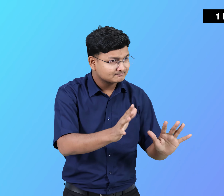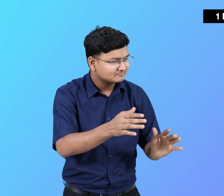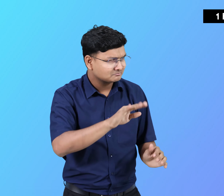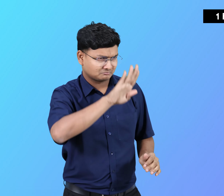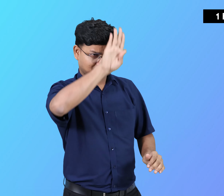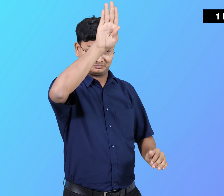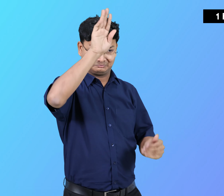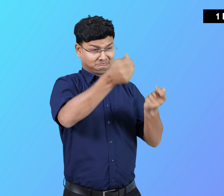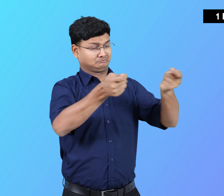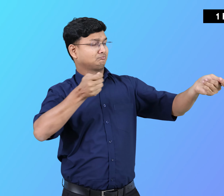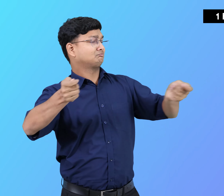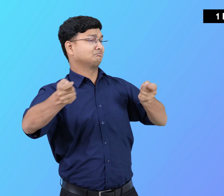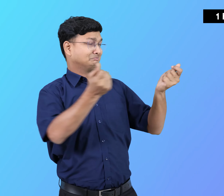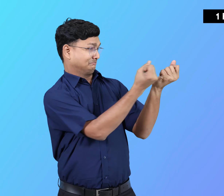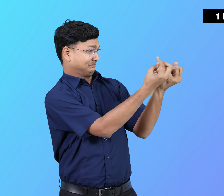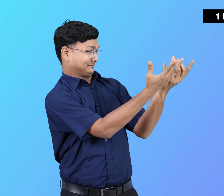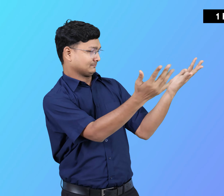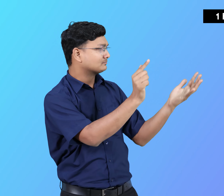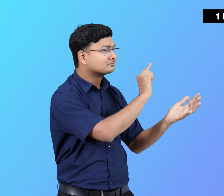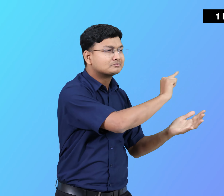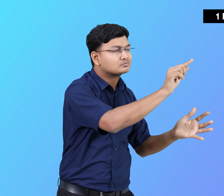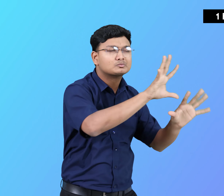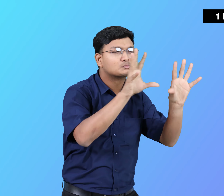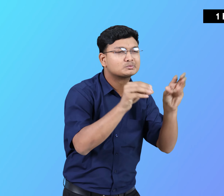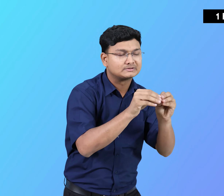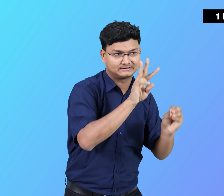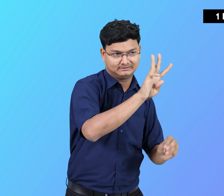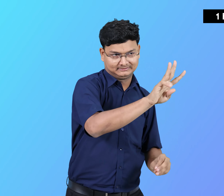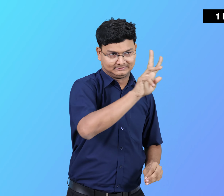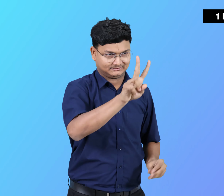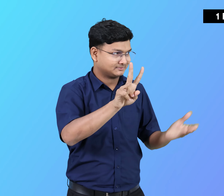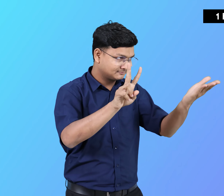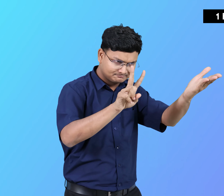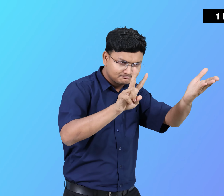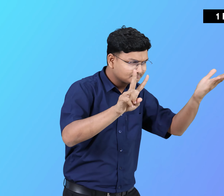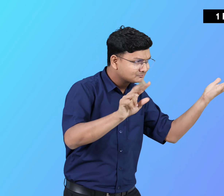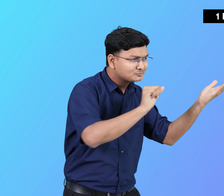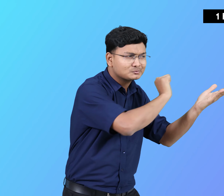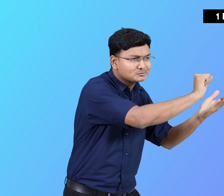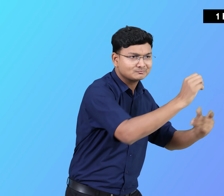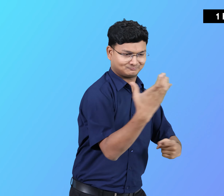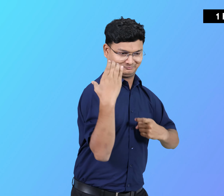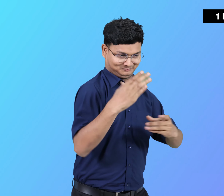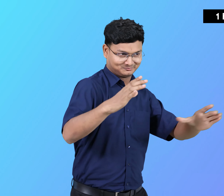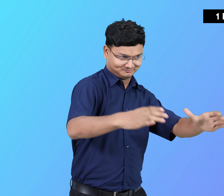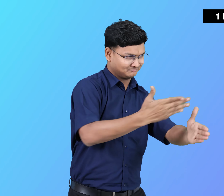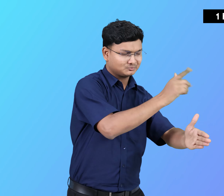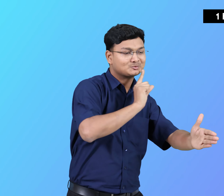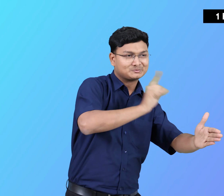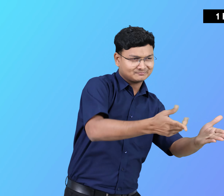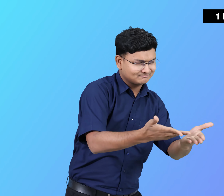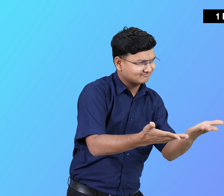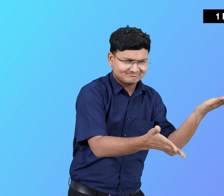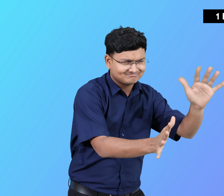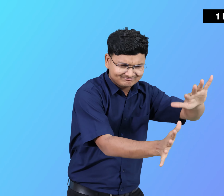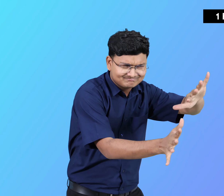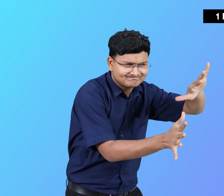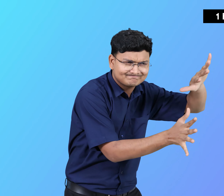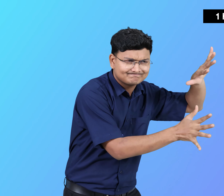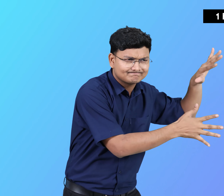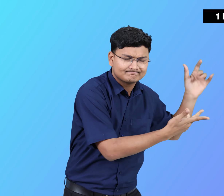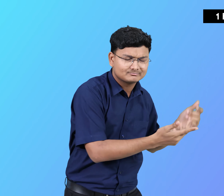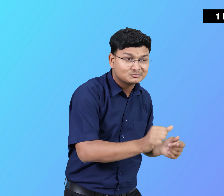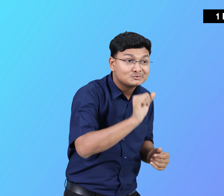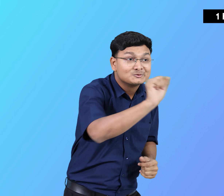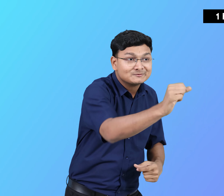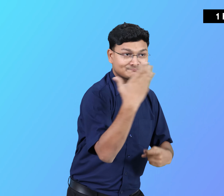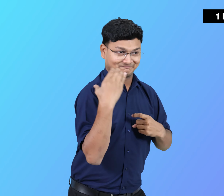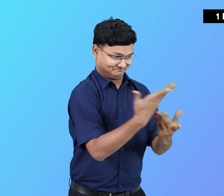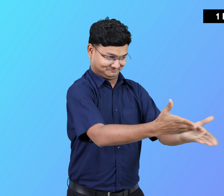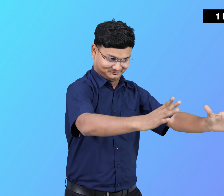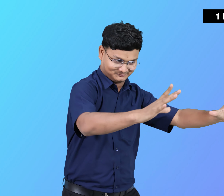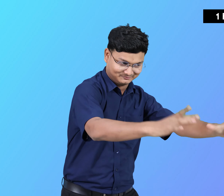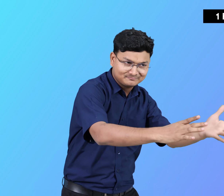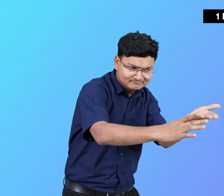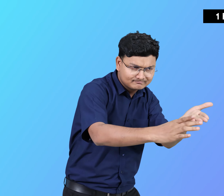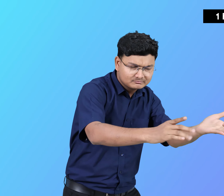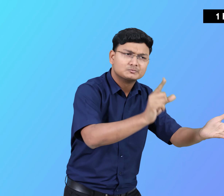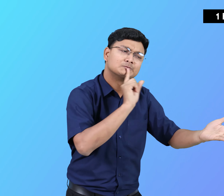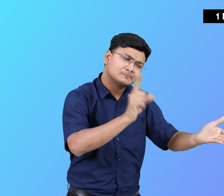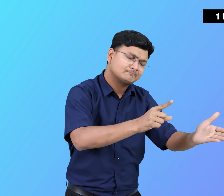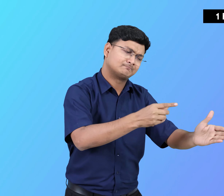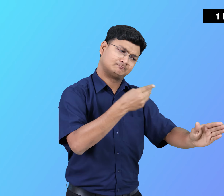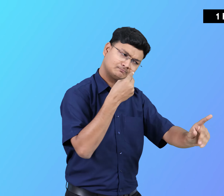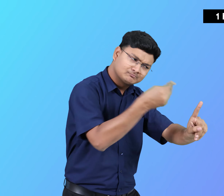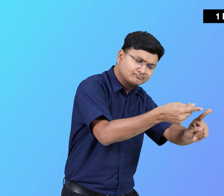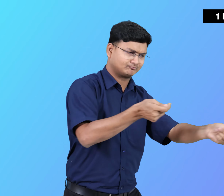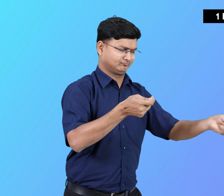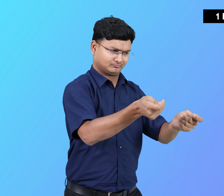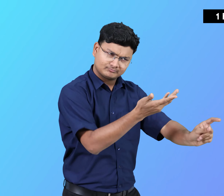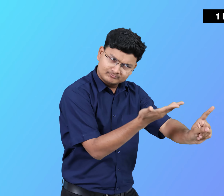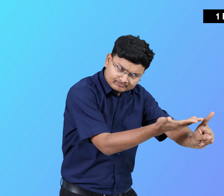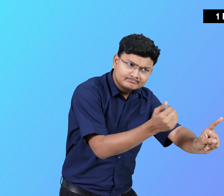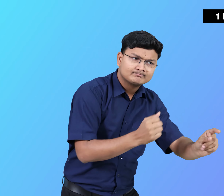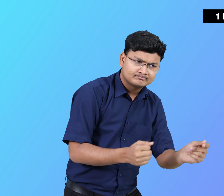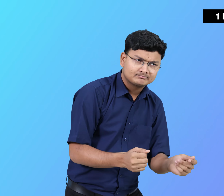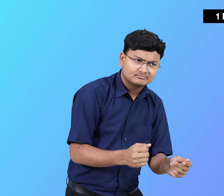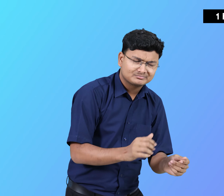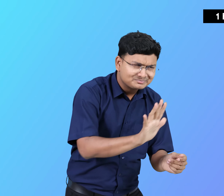Also, don’t let the 32 kings command the armies. Put your commanders in charge of the armies.